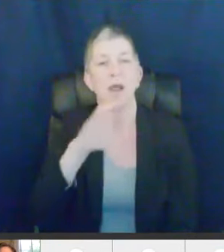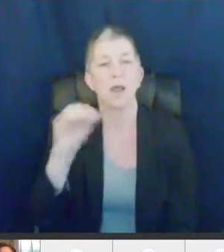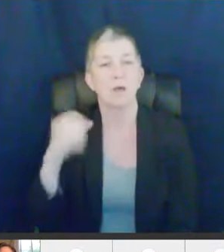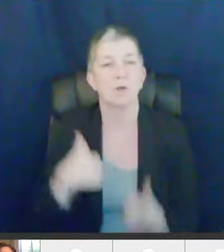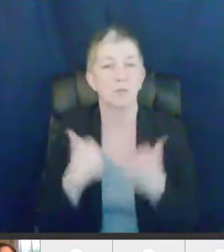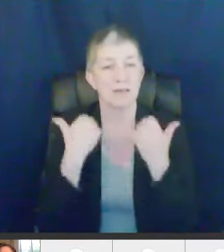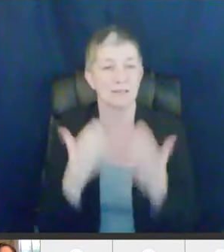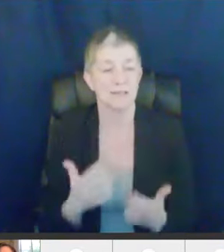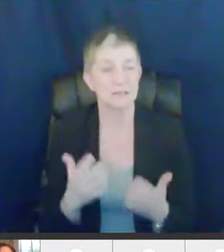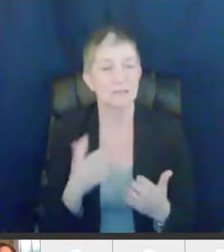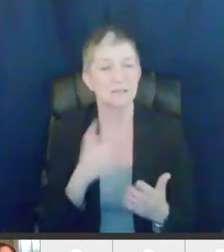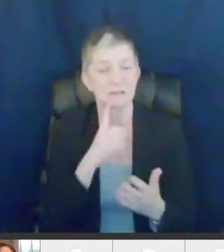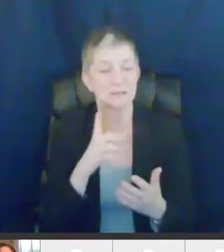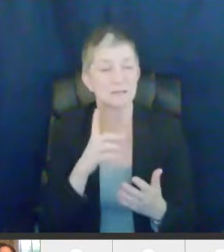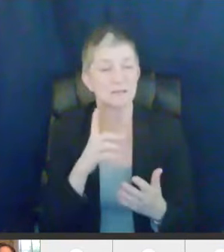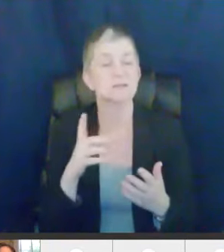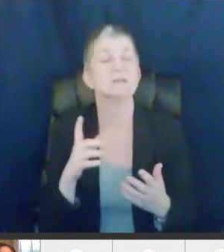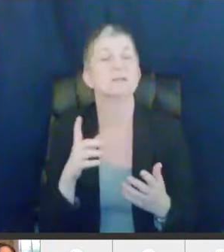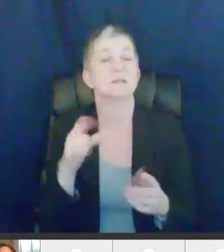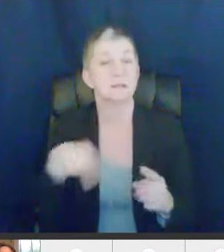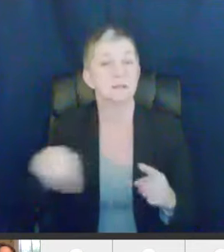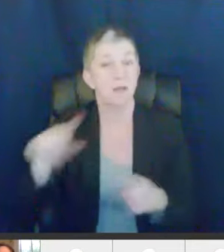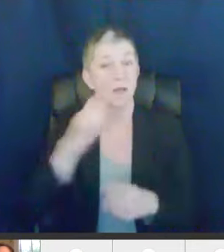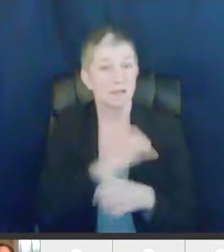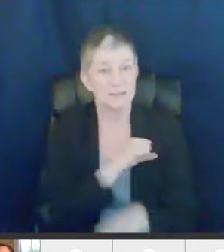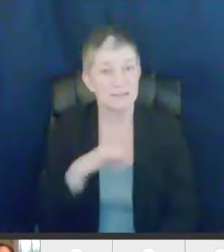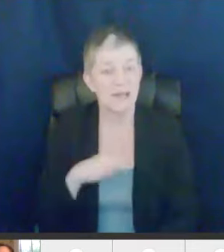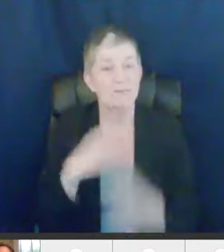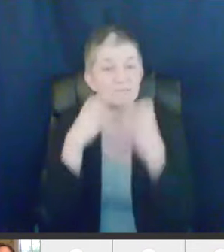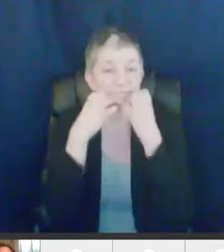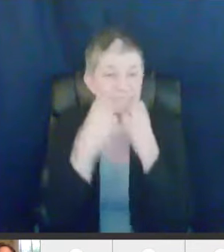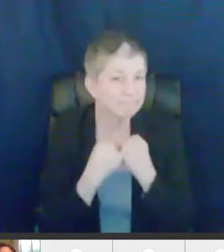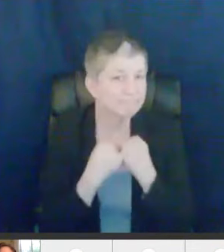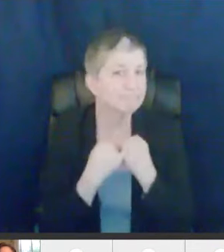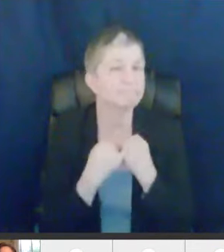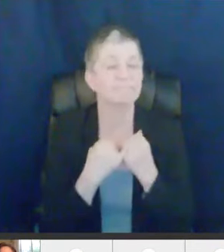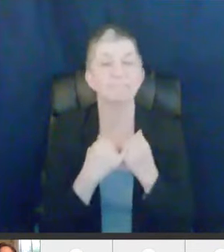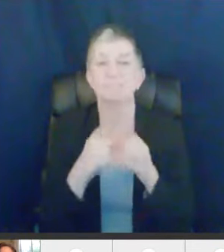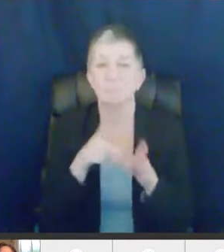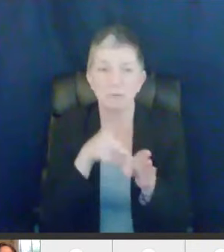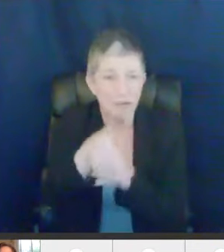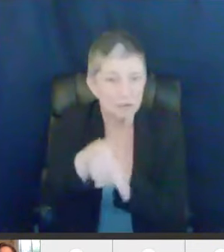their staff are caring and compassionate professionals and they have extensive